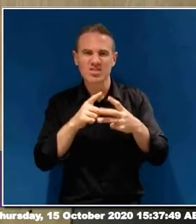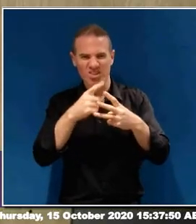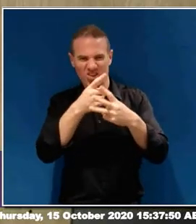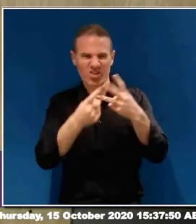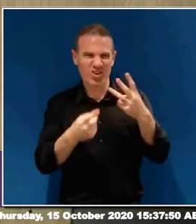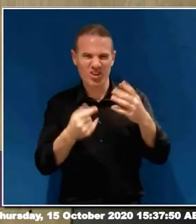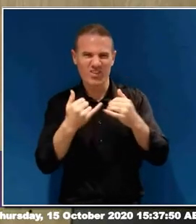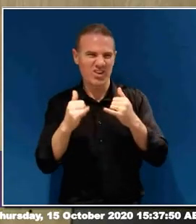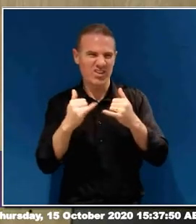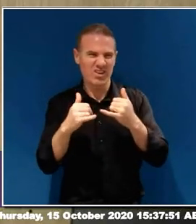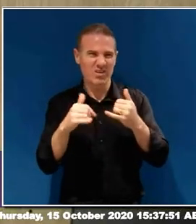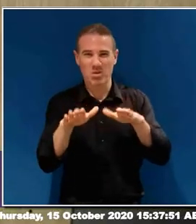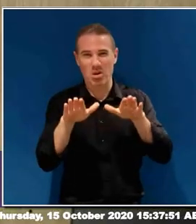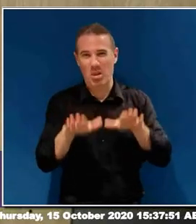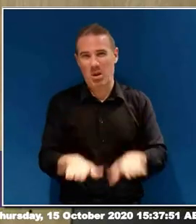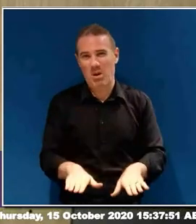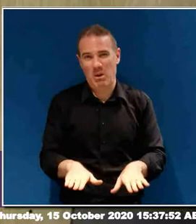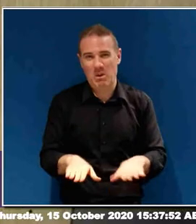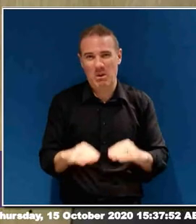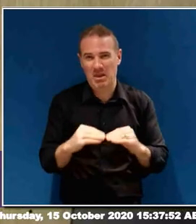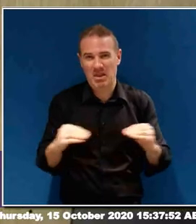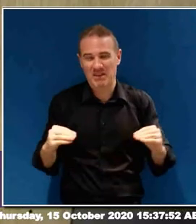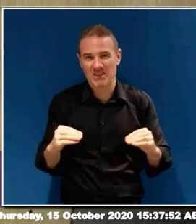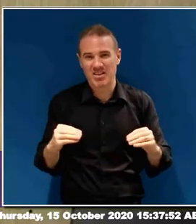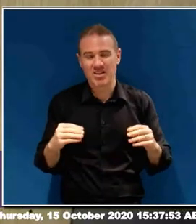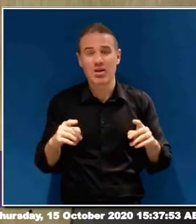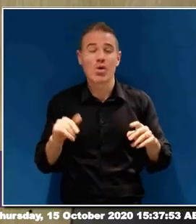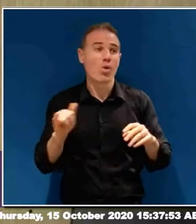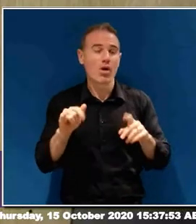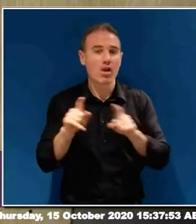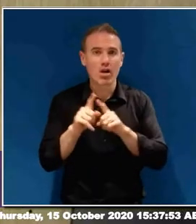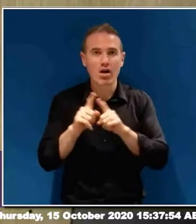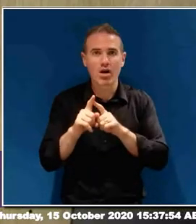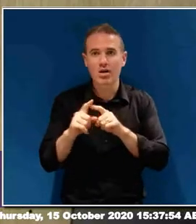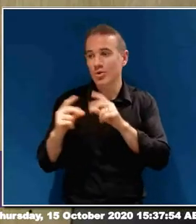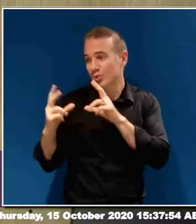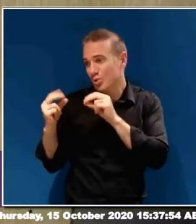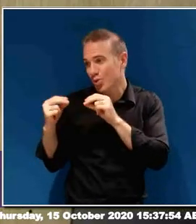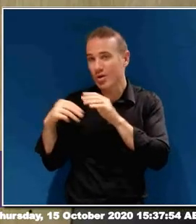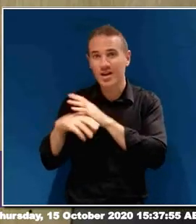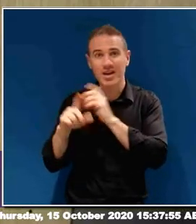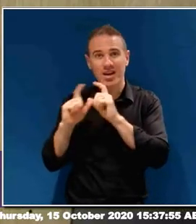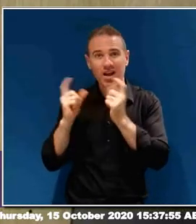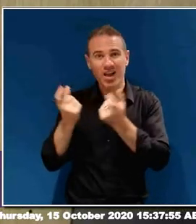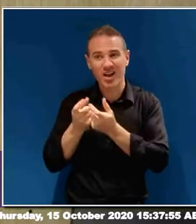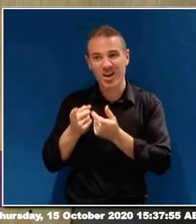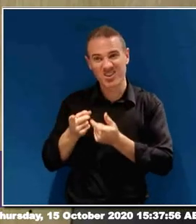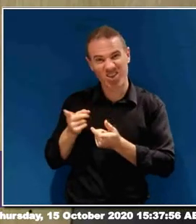like talking in class, and disengaged behaviours, like dawdling in the toilets,